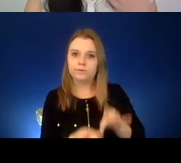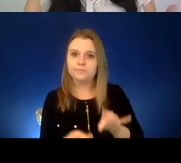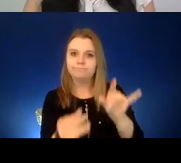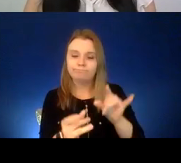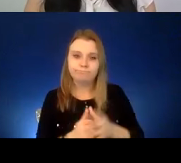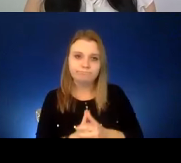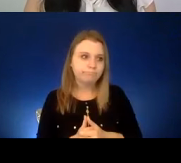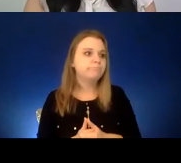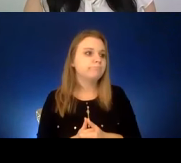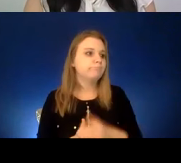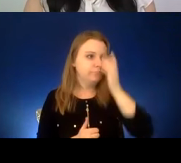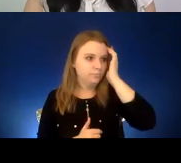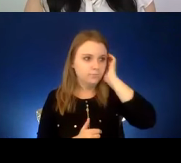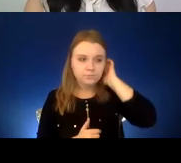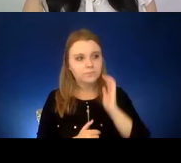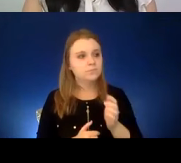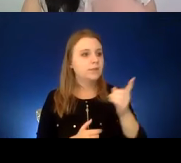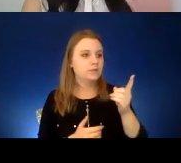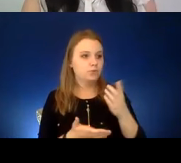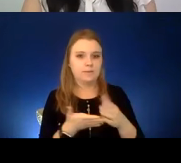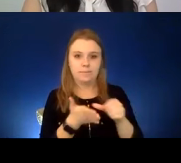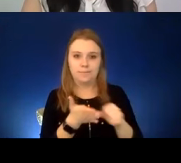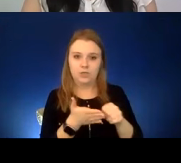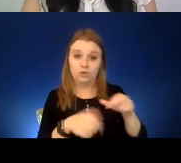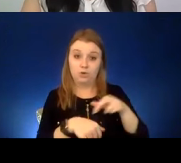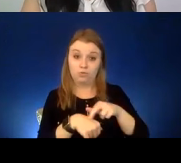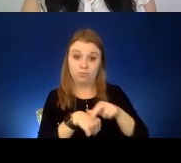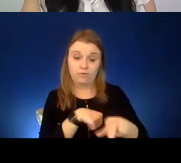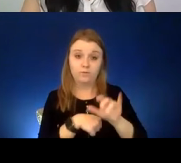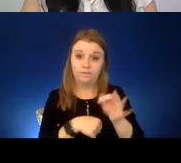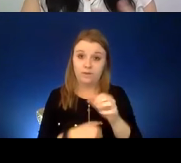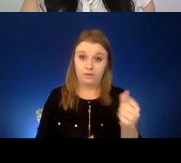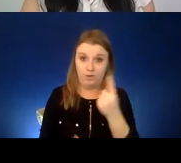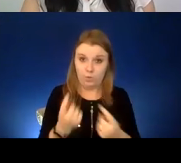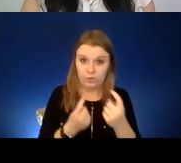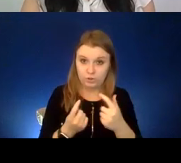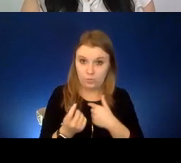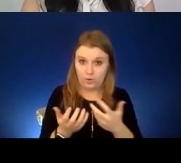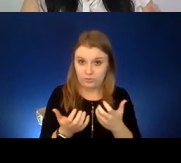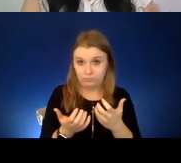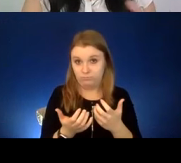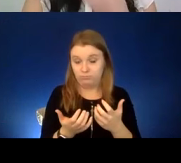I've a couple pages here of references, and then if you have any questions you would like to ask me, you can find me on LinkedIn